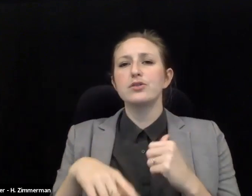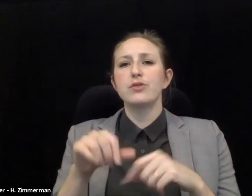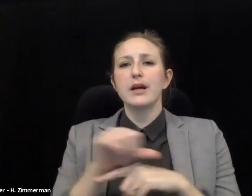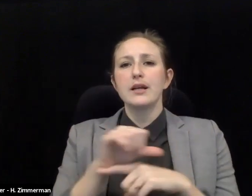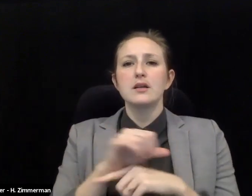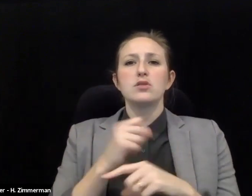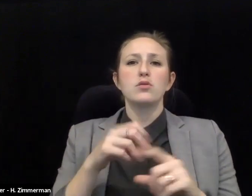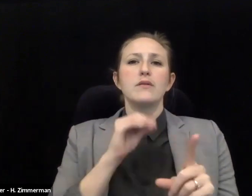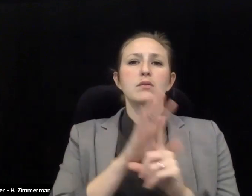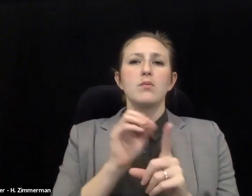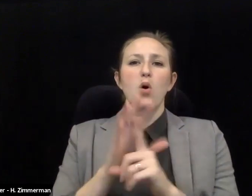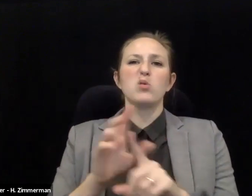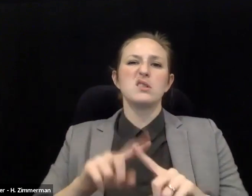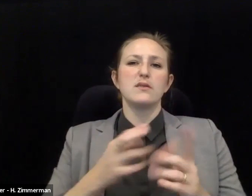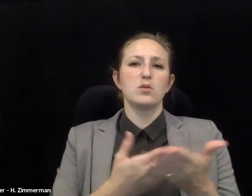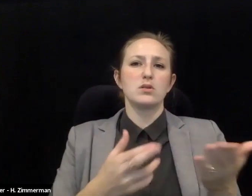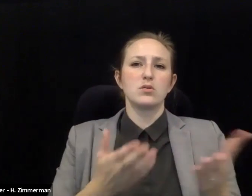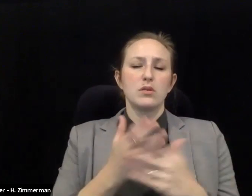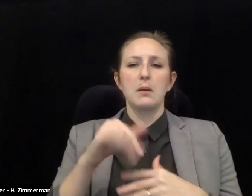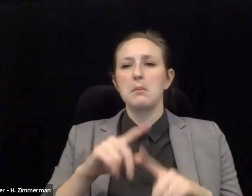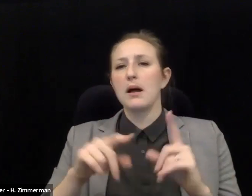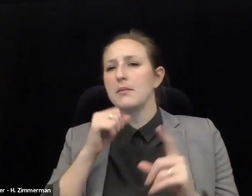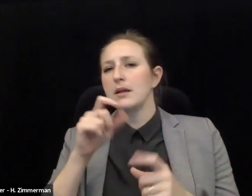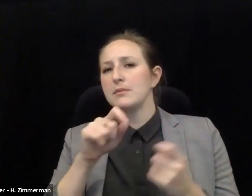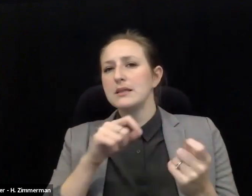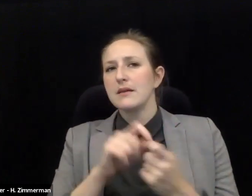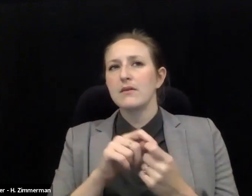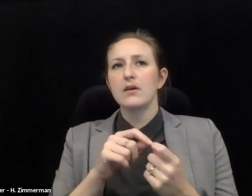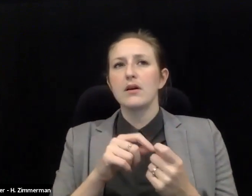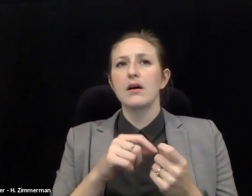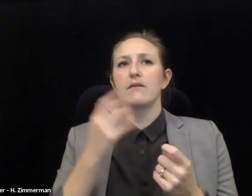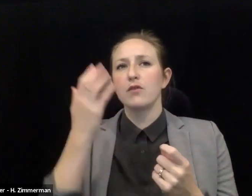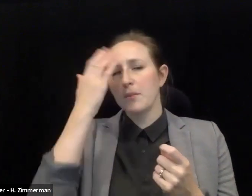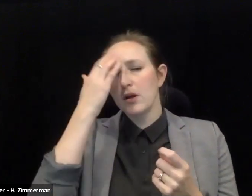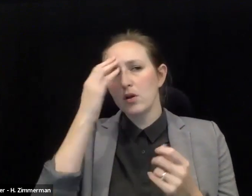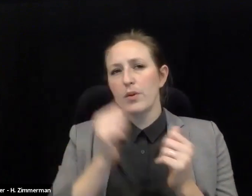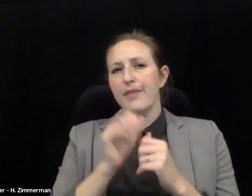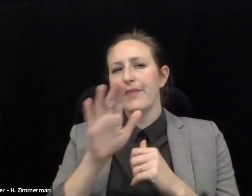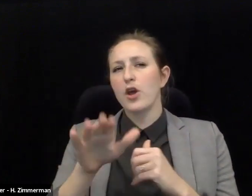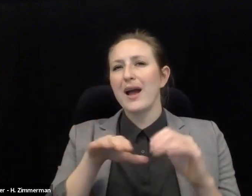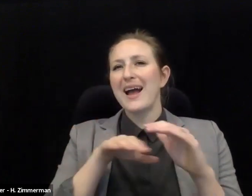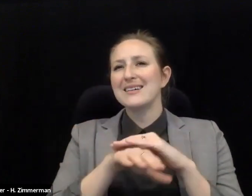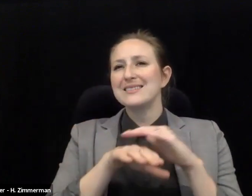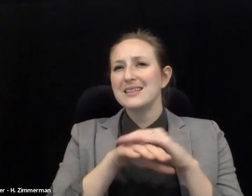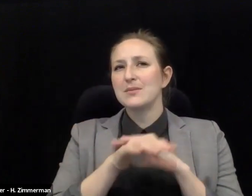resources, but I'm not as familiar with their specific accessibility aspects. However, I do